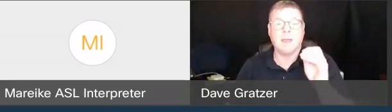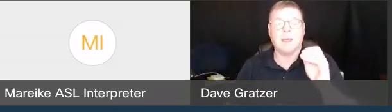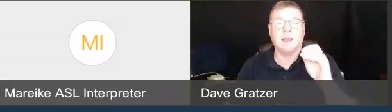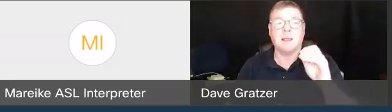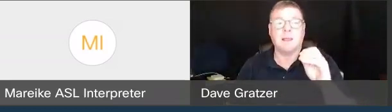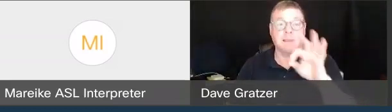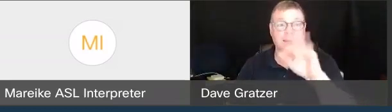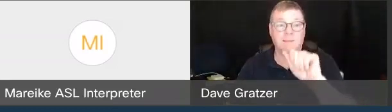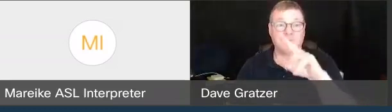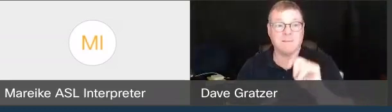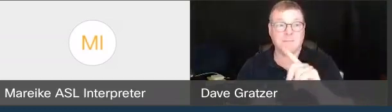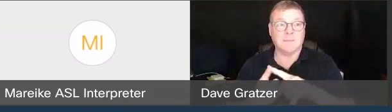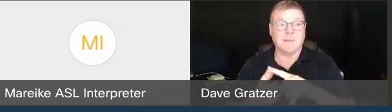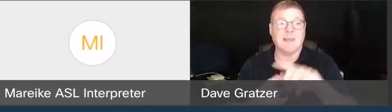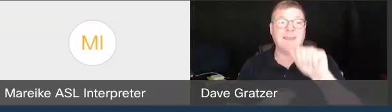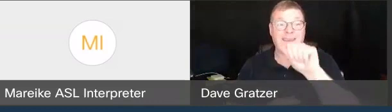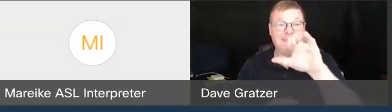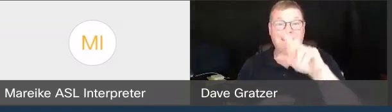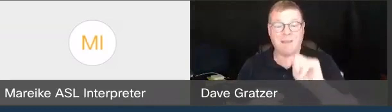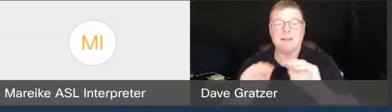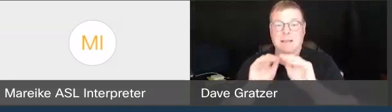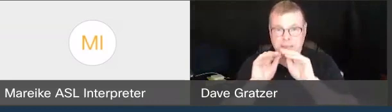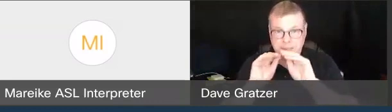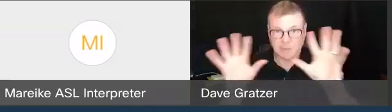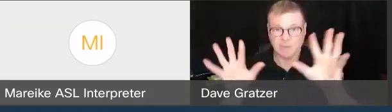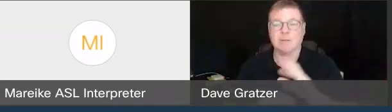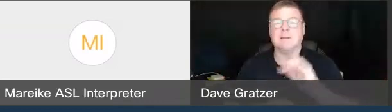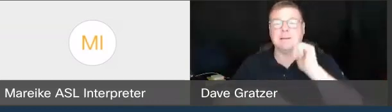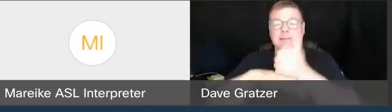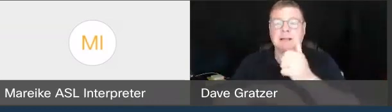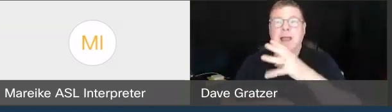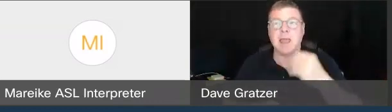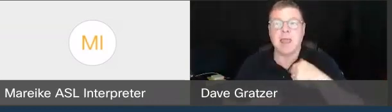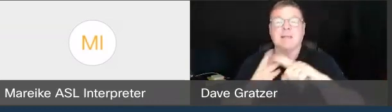ACT eligibility standards are clearly established and you start with SPMI. So a